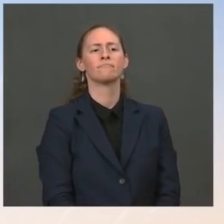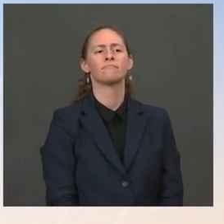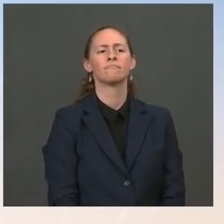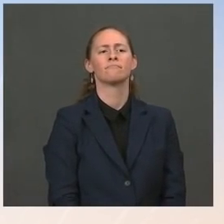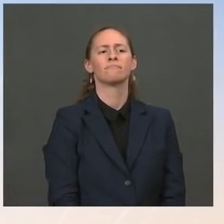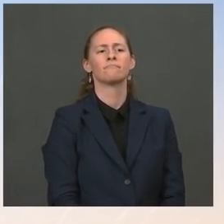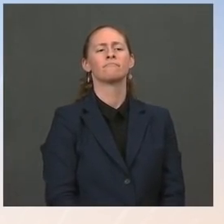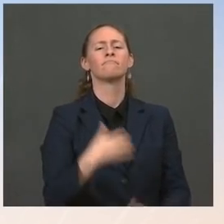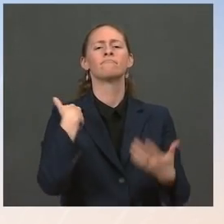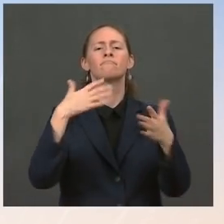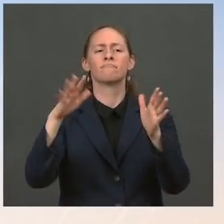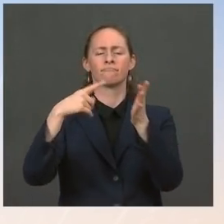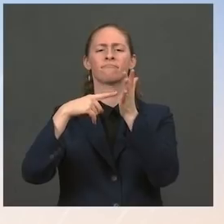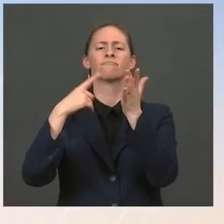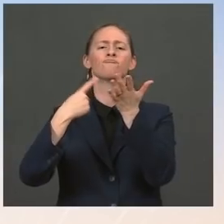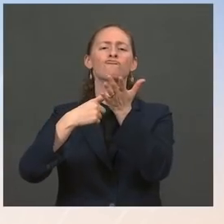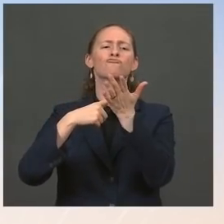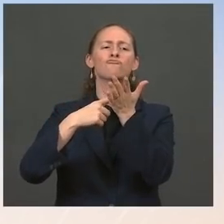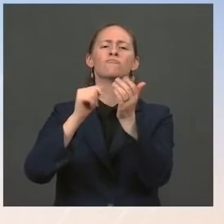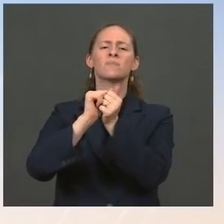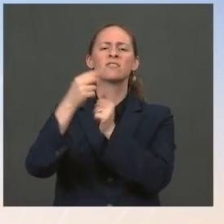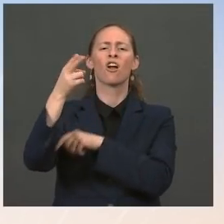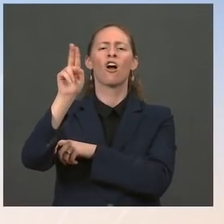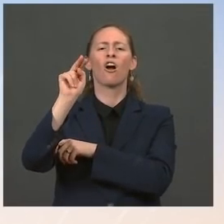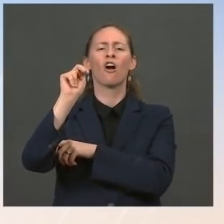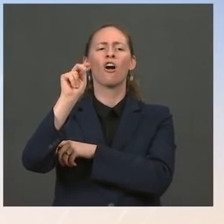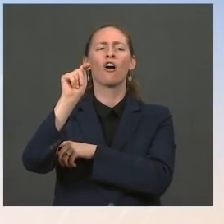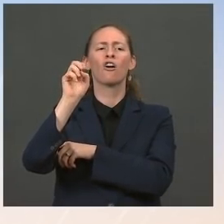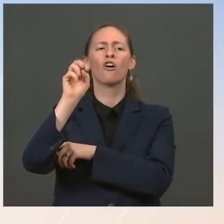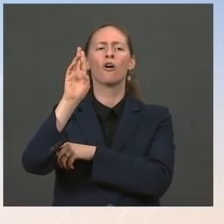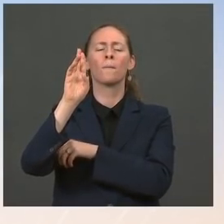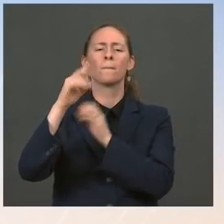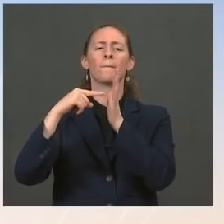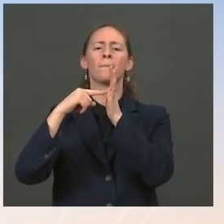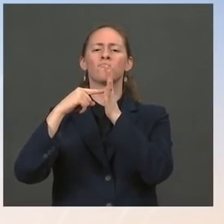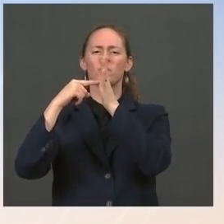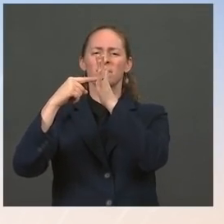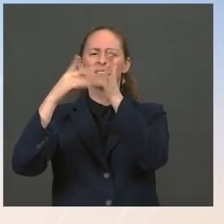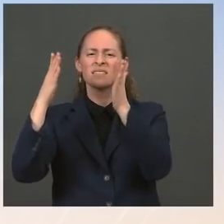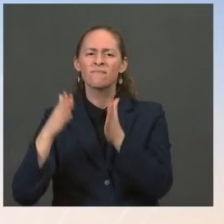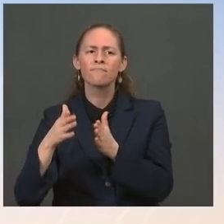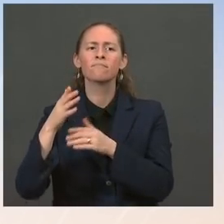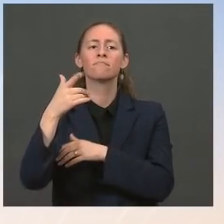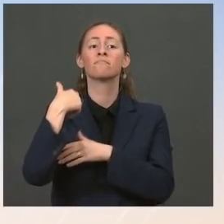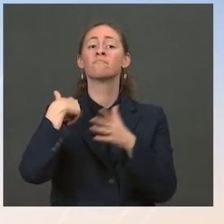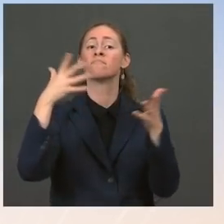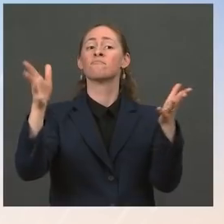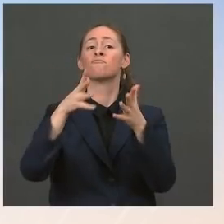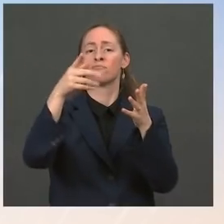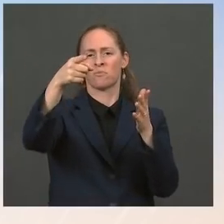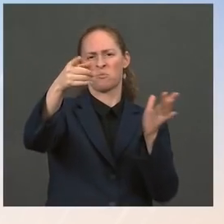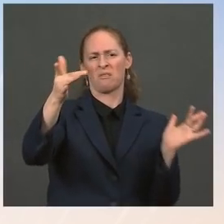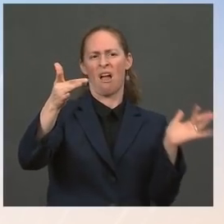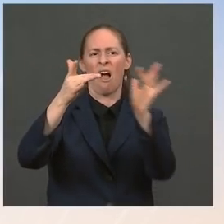that the White House provided suggestions for. I'd refer you to the gallerist for questions about the event and --